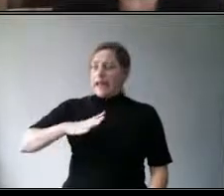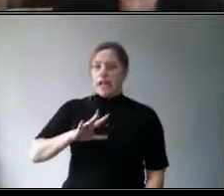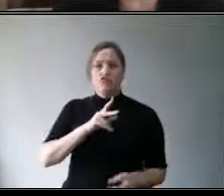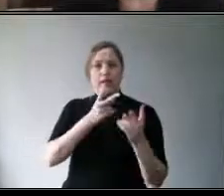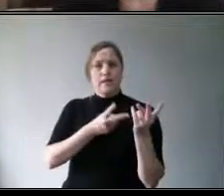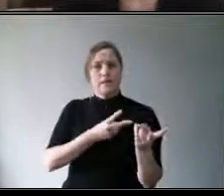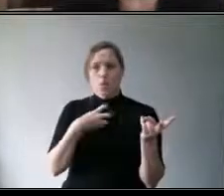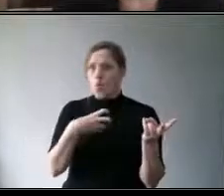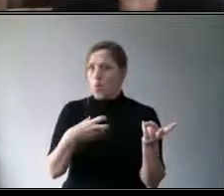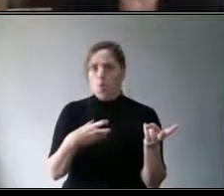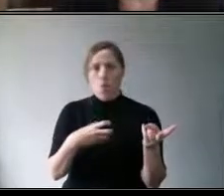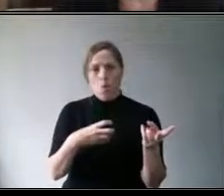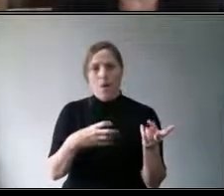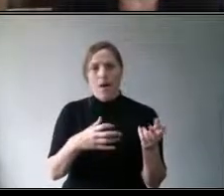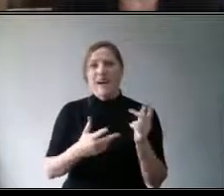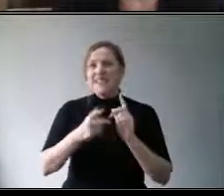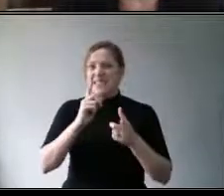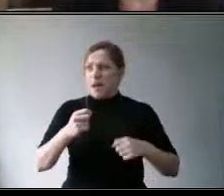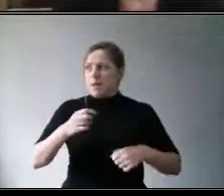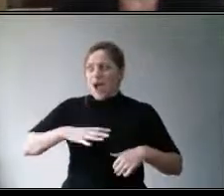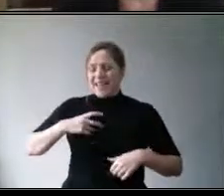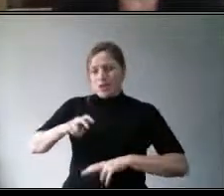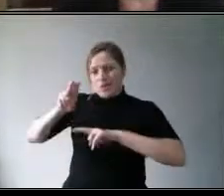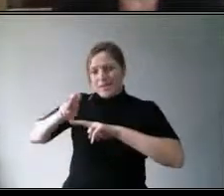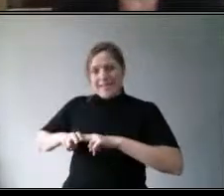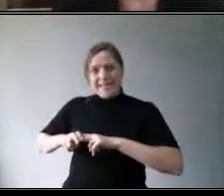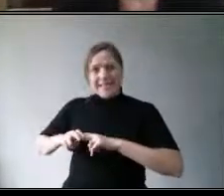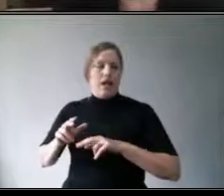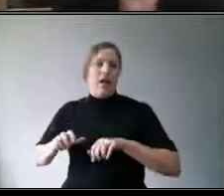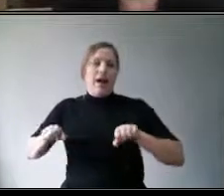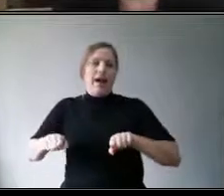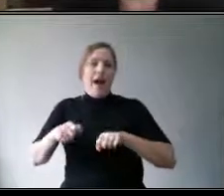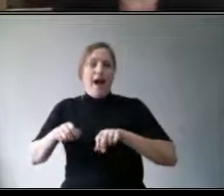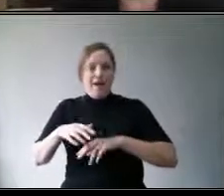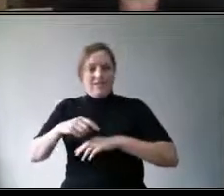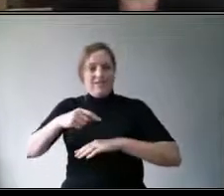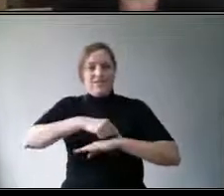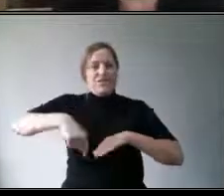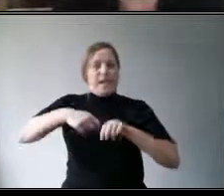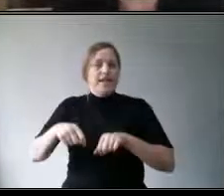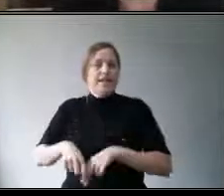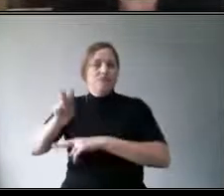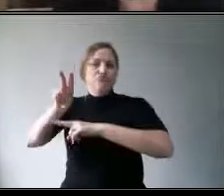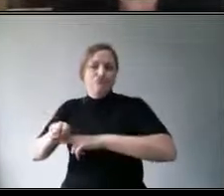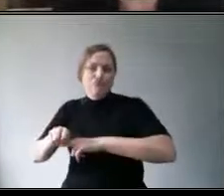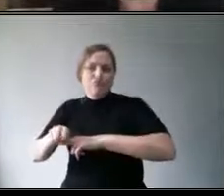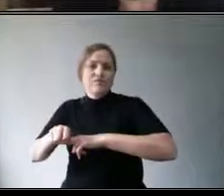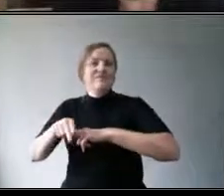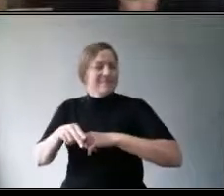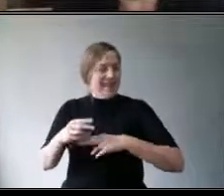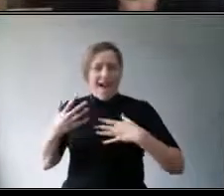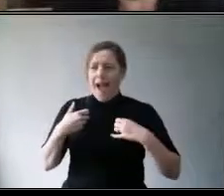i need to sit on the couch and work with my feet up so have a think about what kind of environment